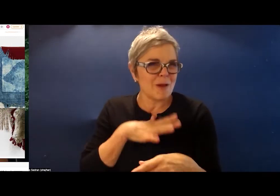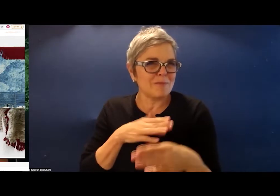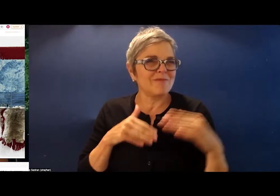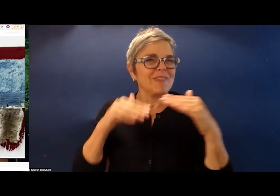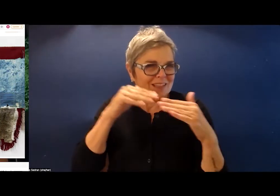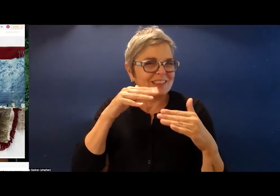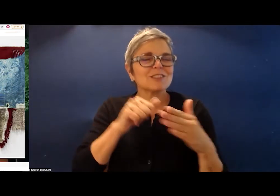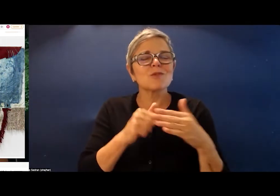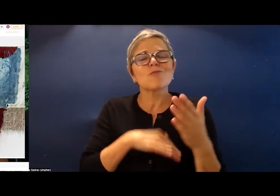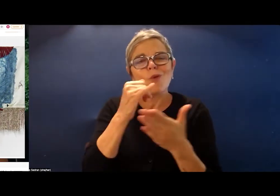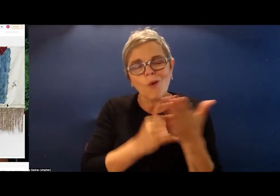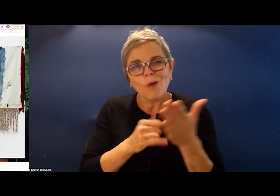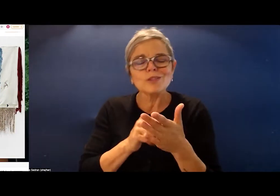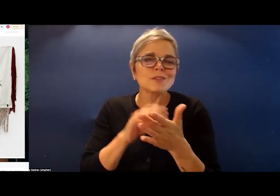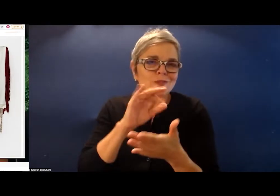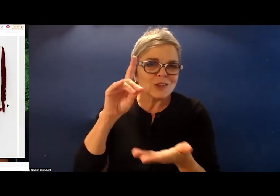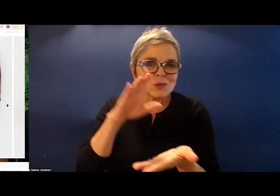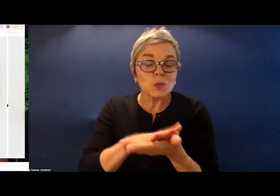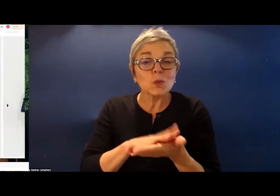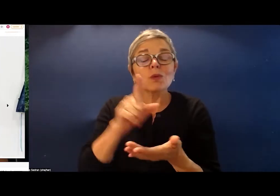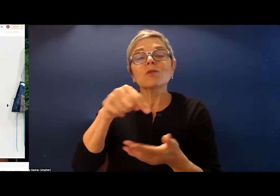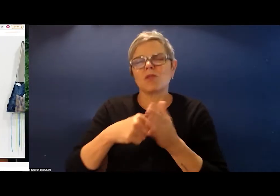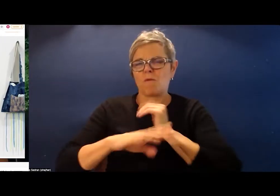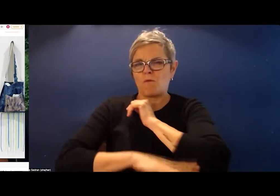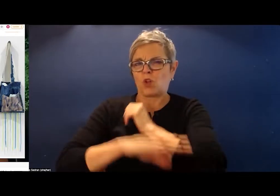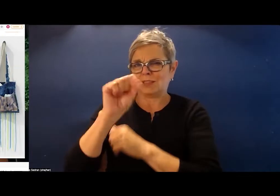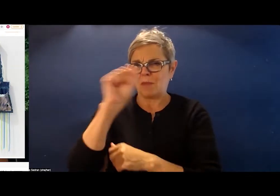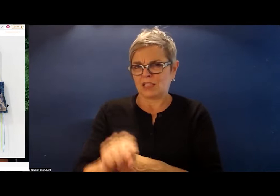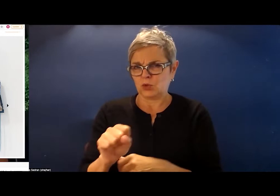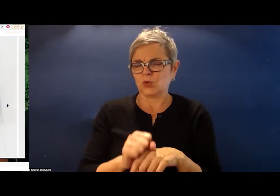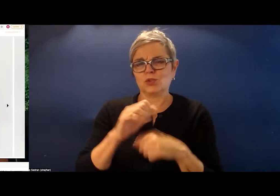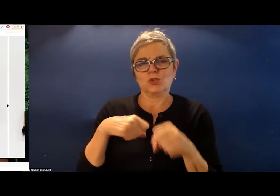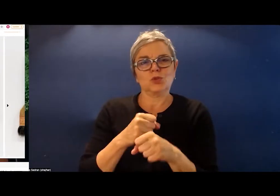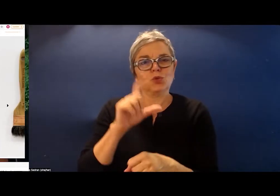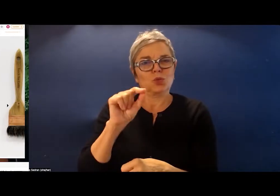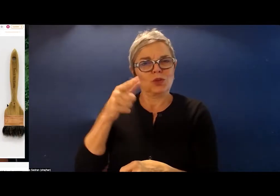that took place during the fall semester of 2021 and was geared towards students, artists, curators